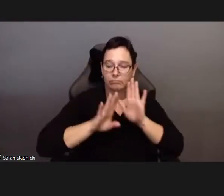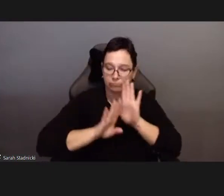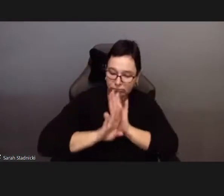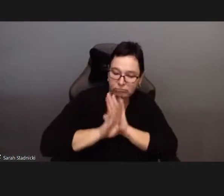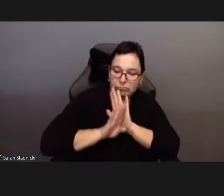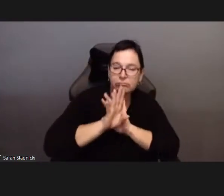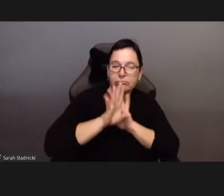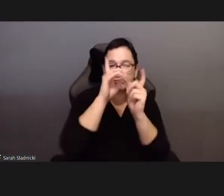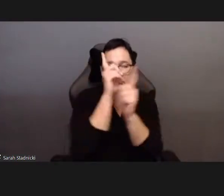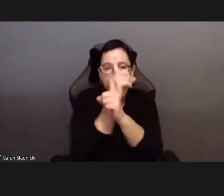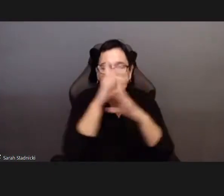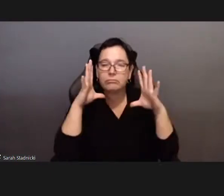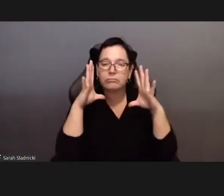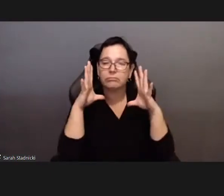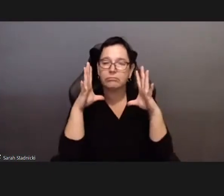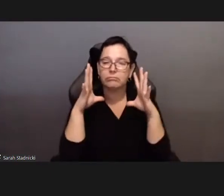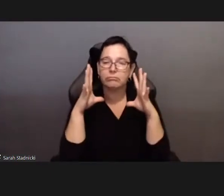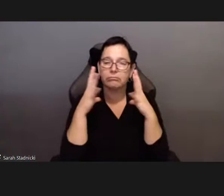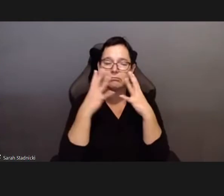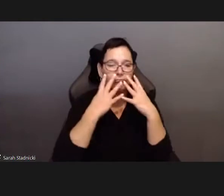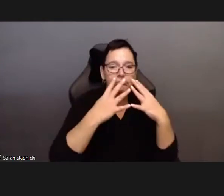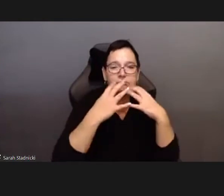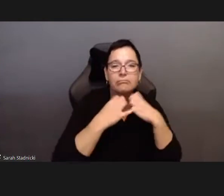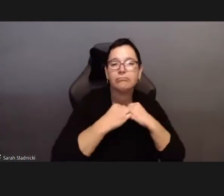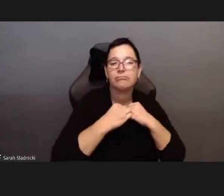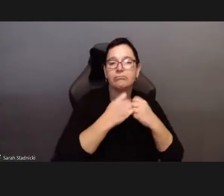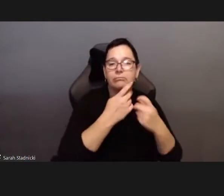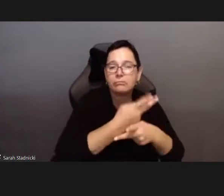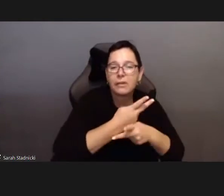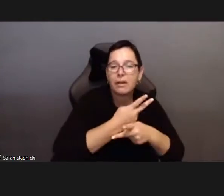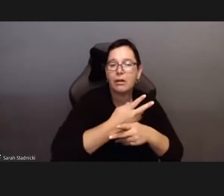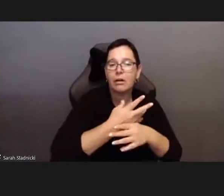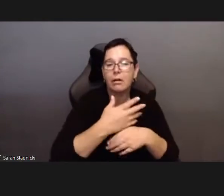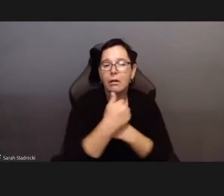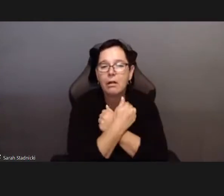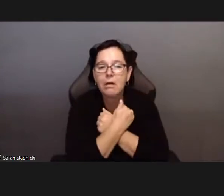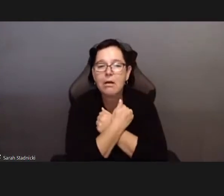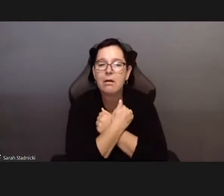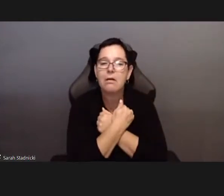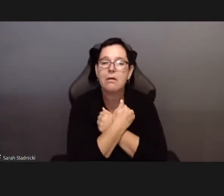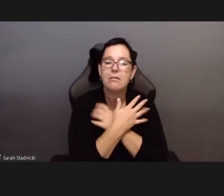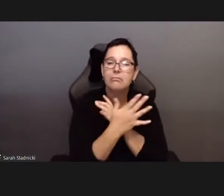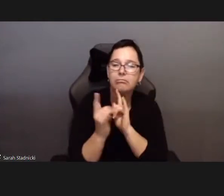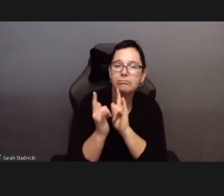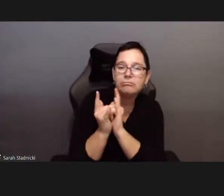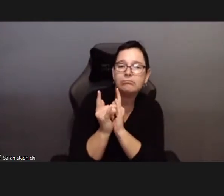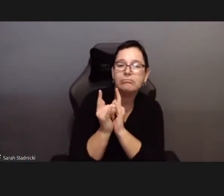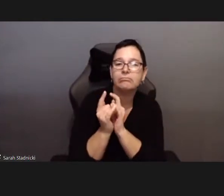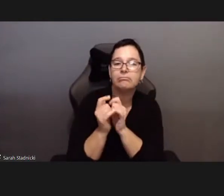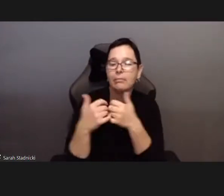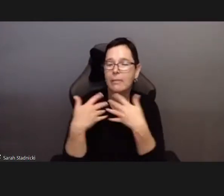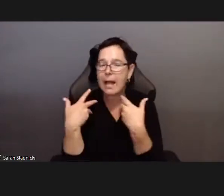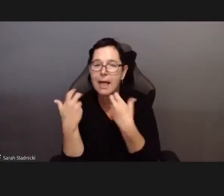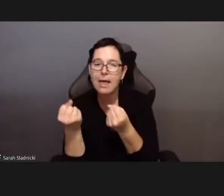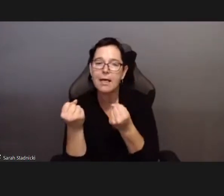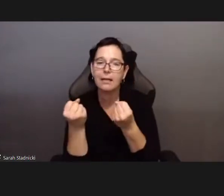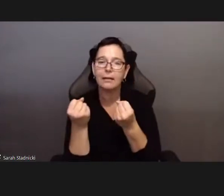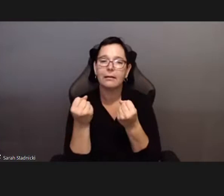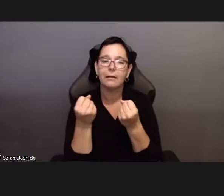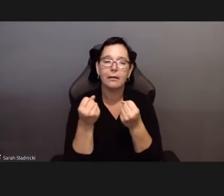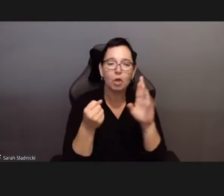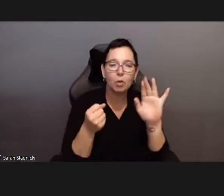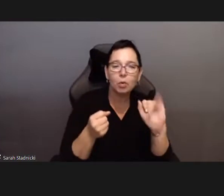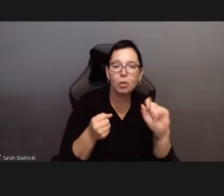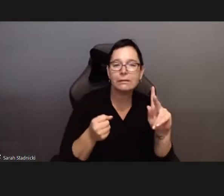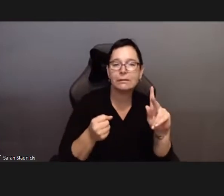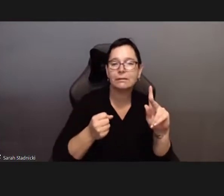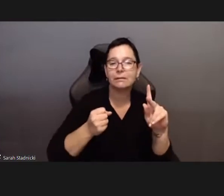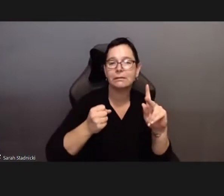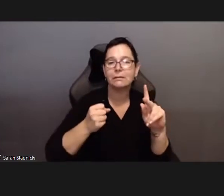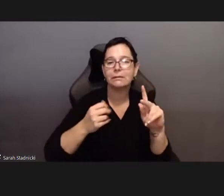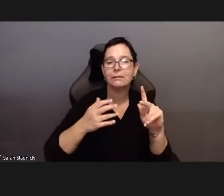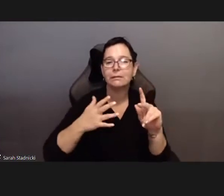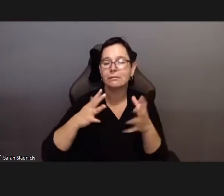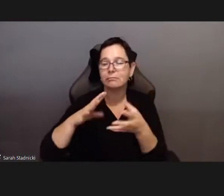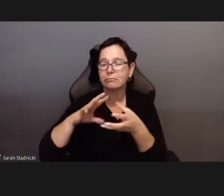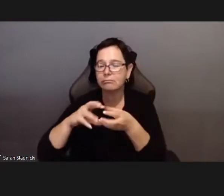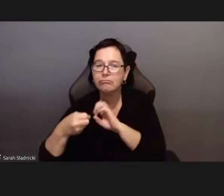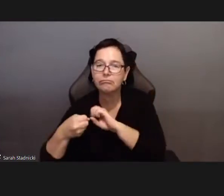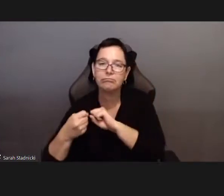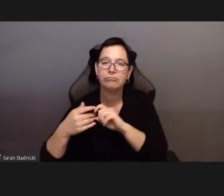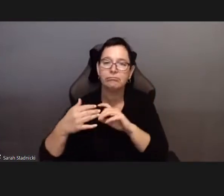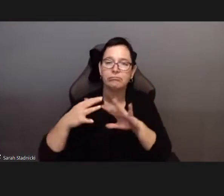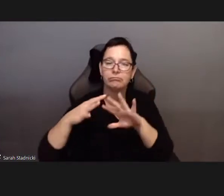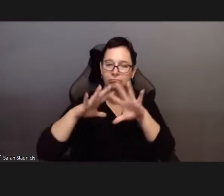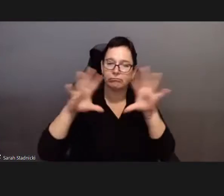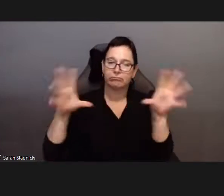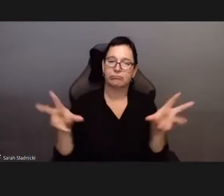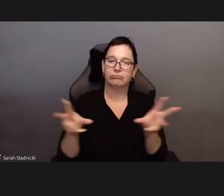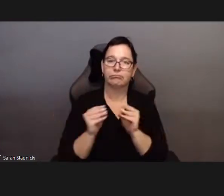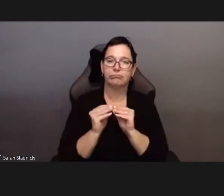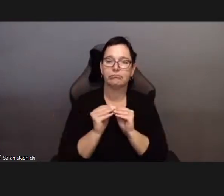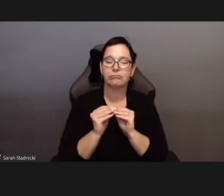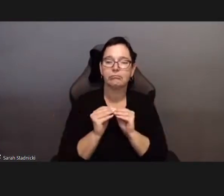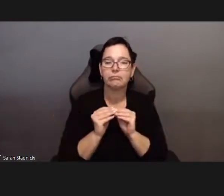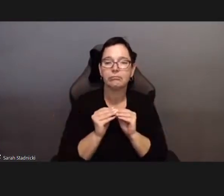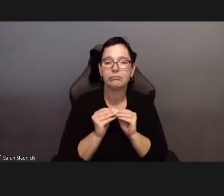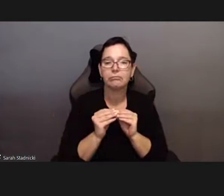madness and Deafhood affords us.